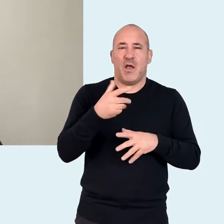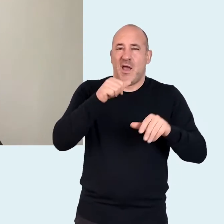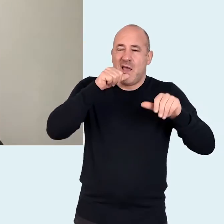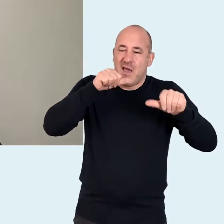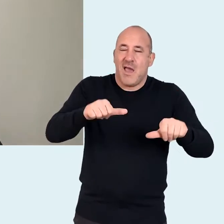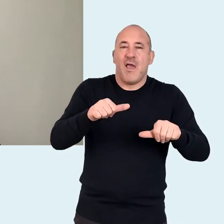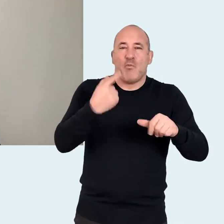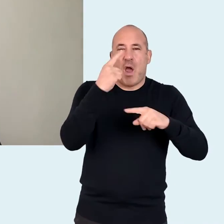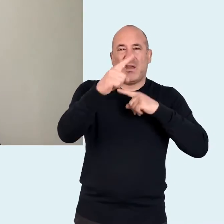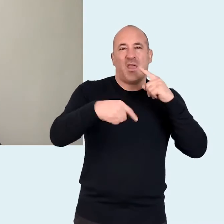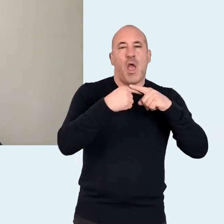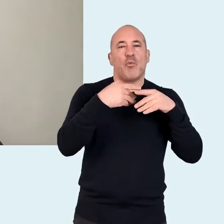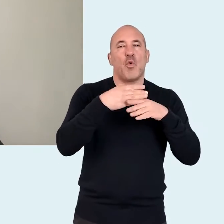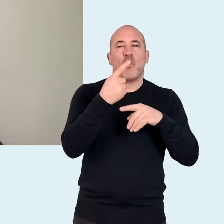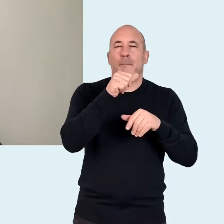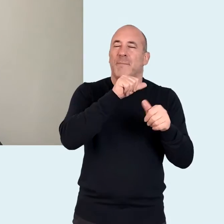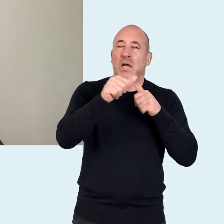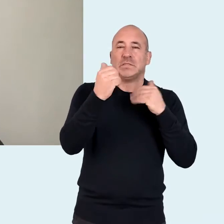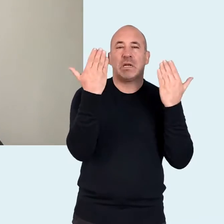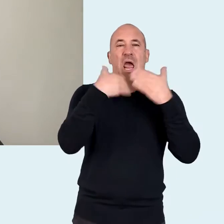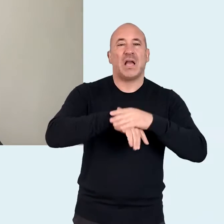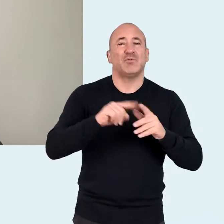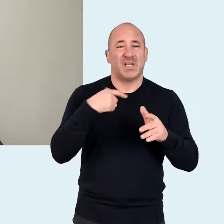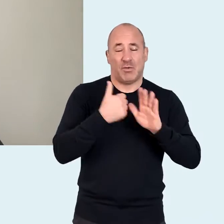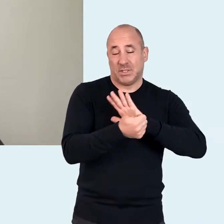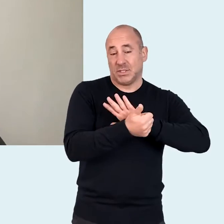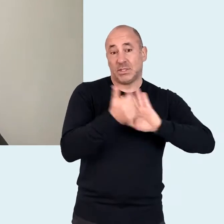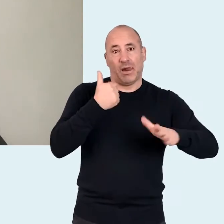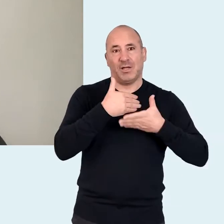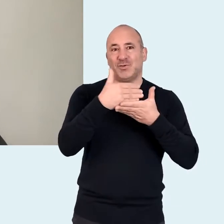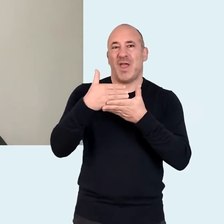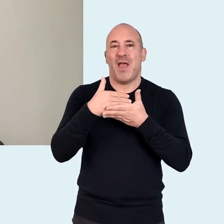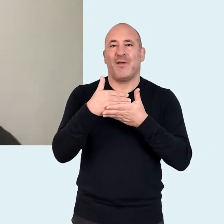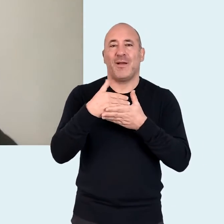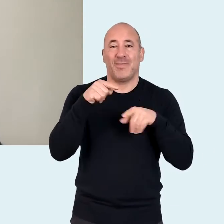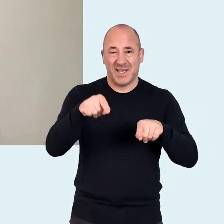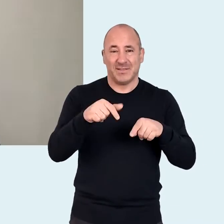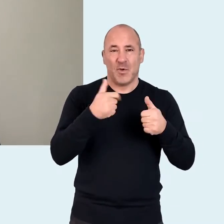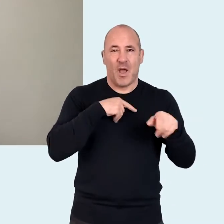of the whole entire year is our skills sharing night. And this is a chance after rehearsals